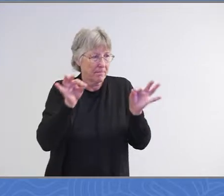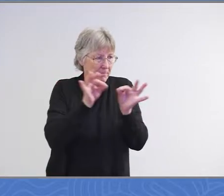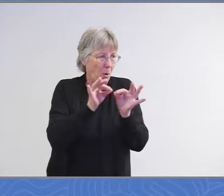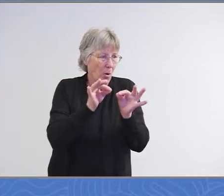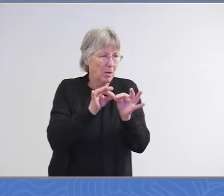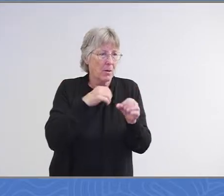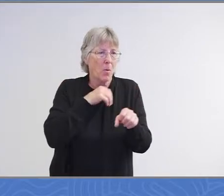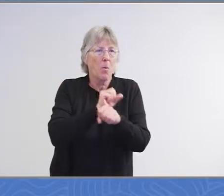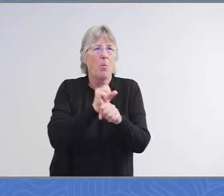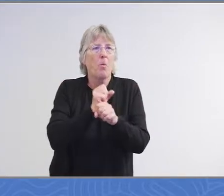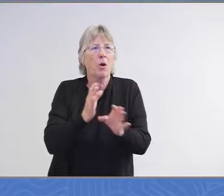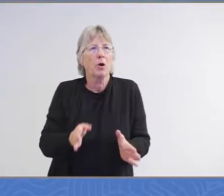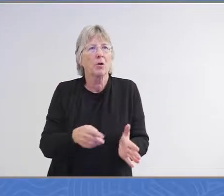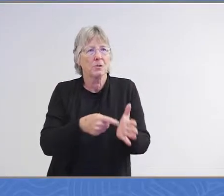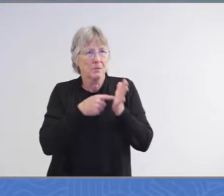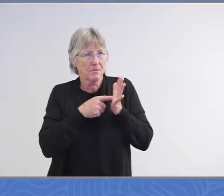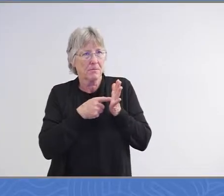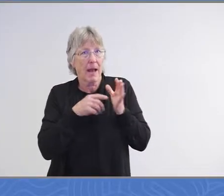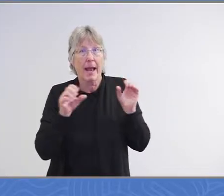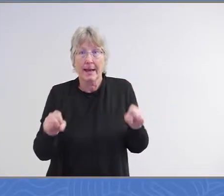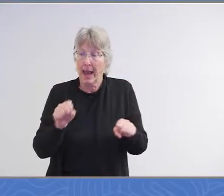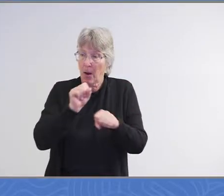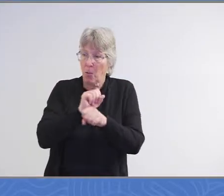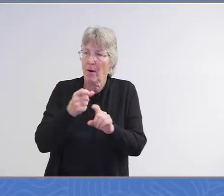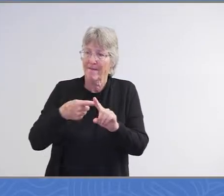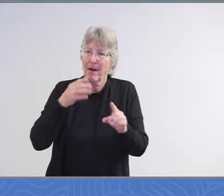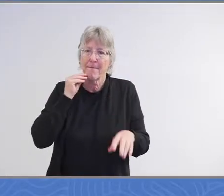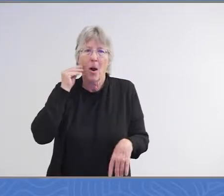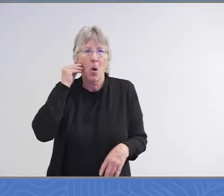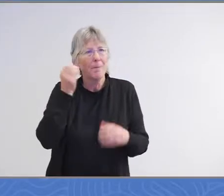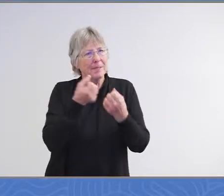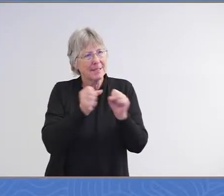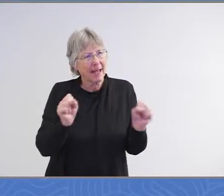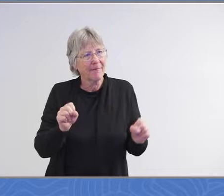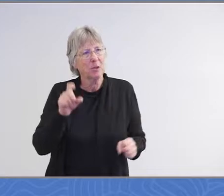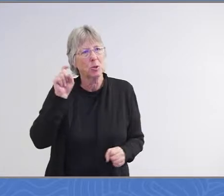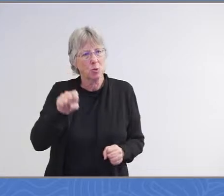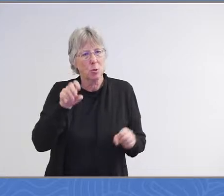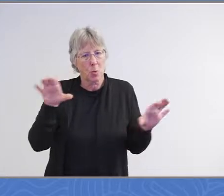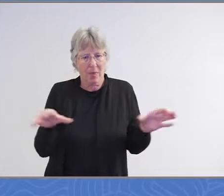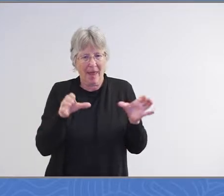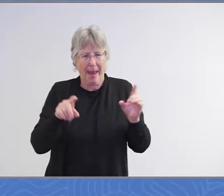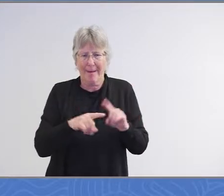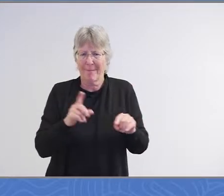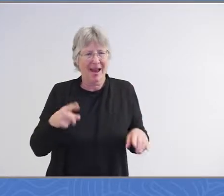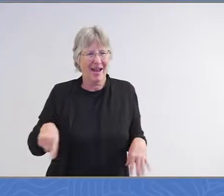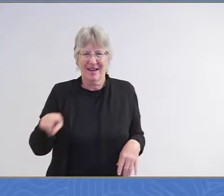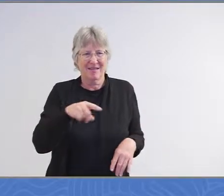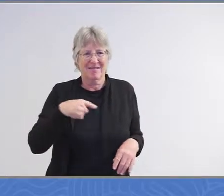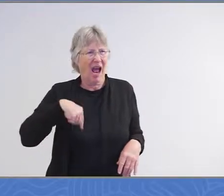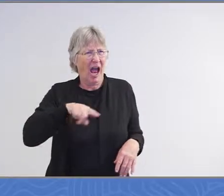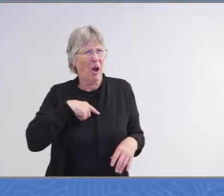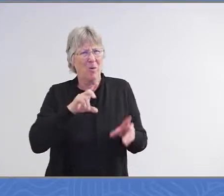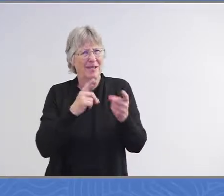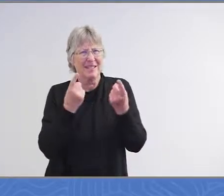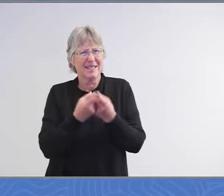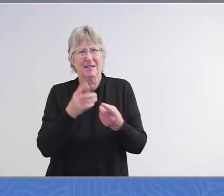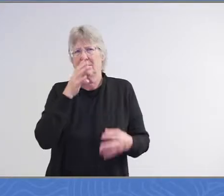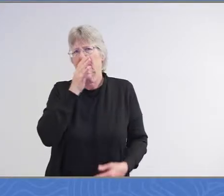that can work from home safely should do so. Yet our district continues to ignore these orders